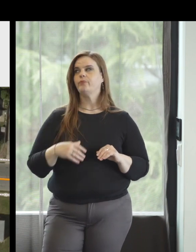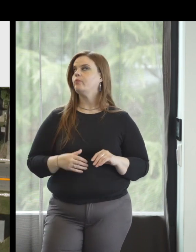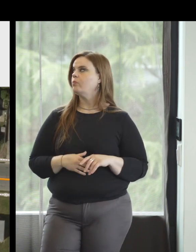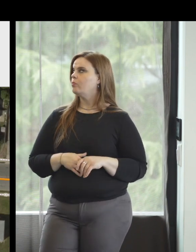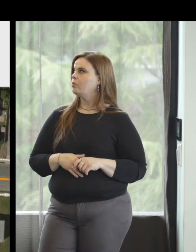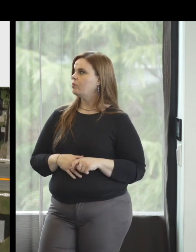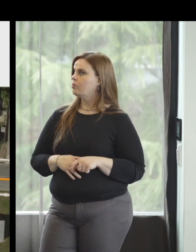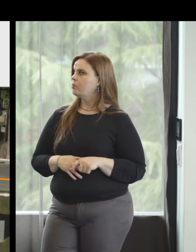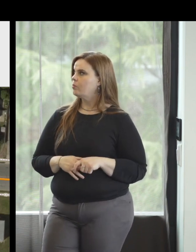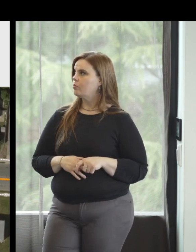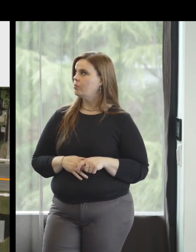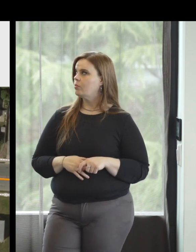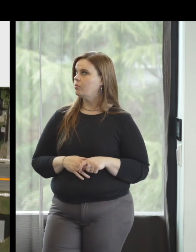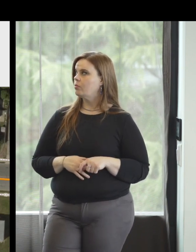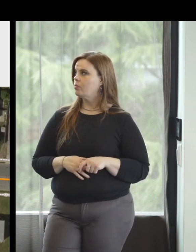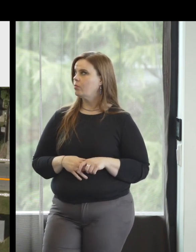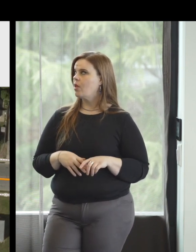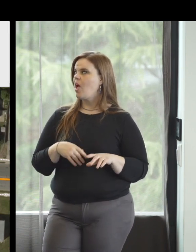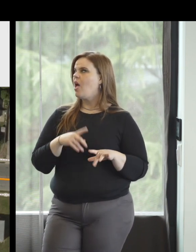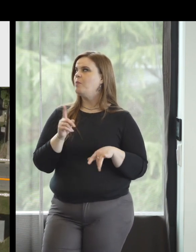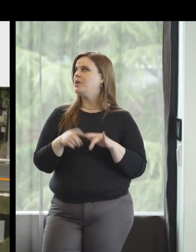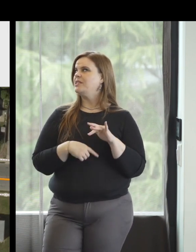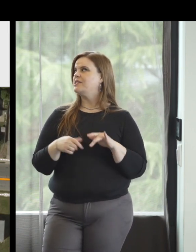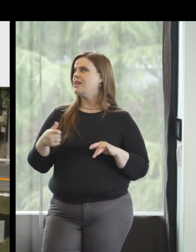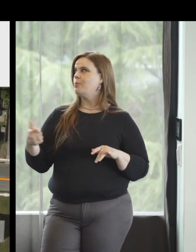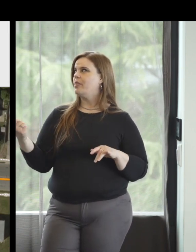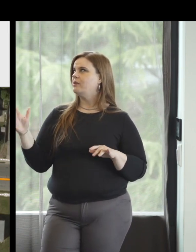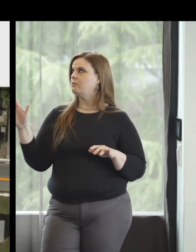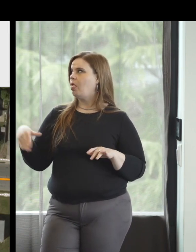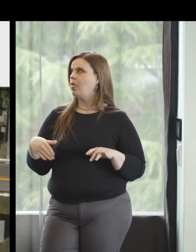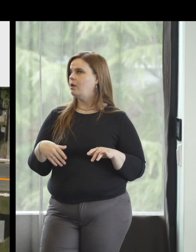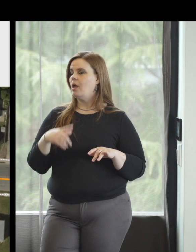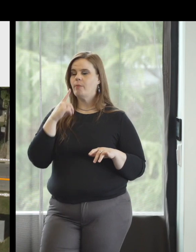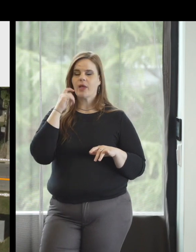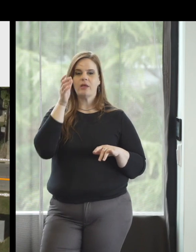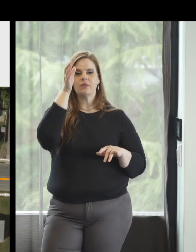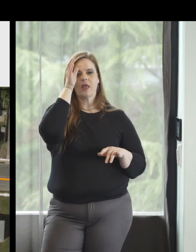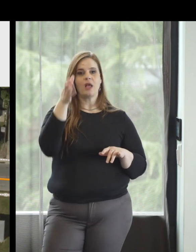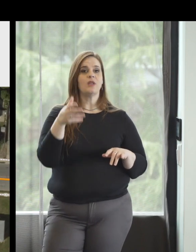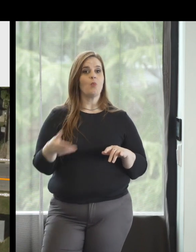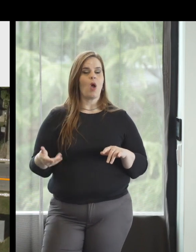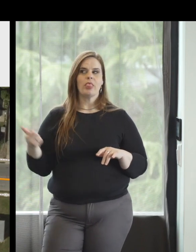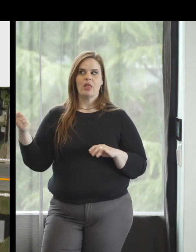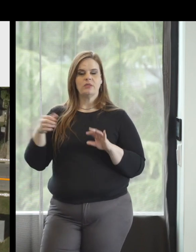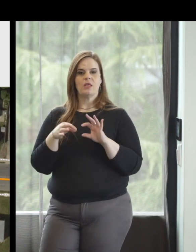places. I will skip through this because the idea is just had is the connected network.